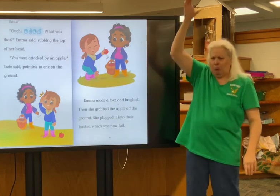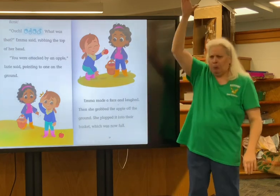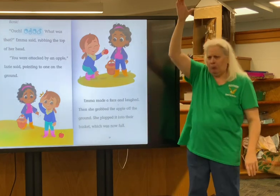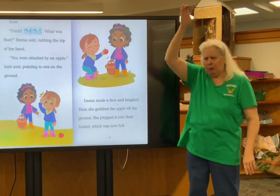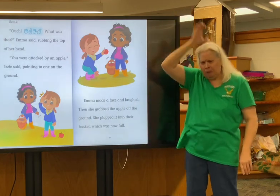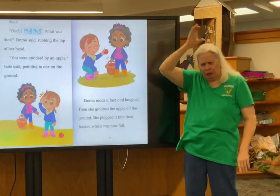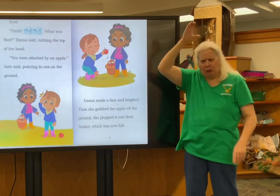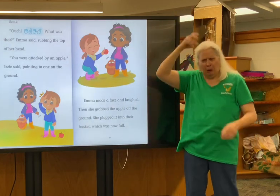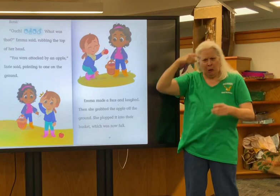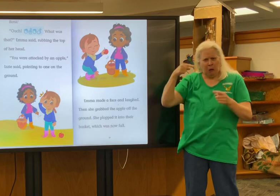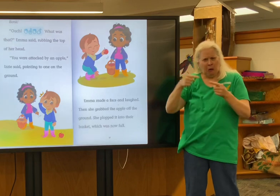Bonk!